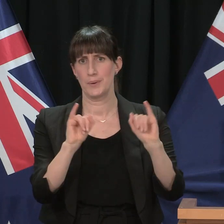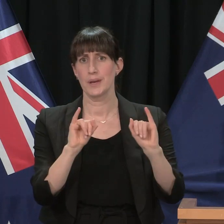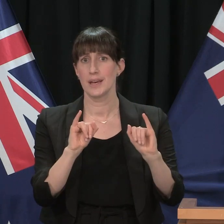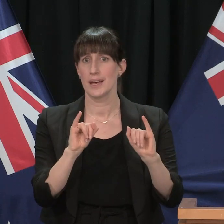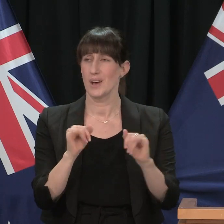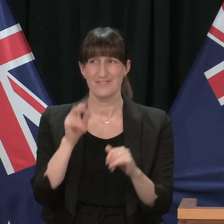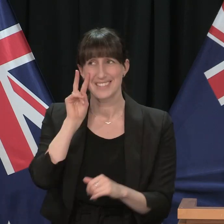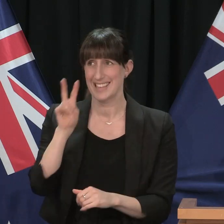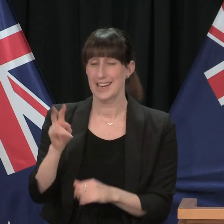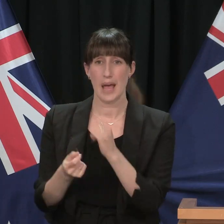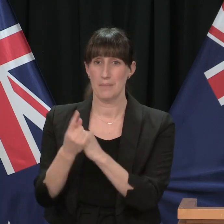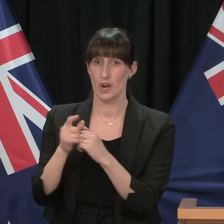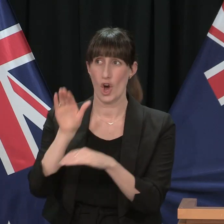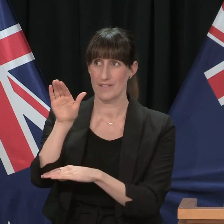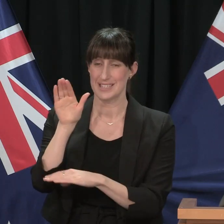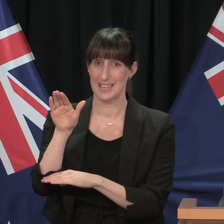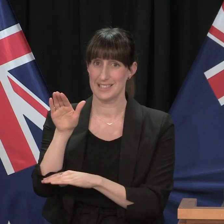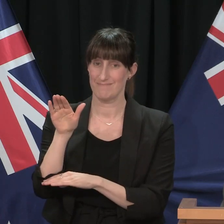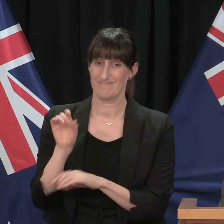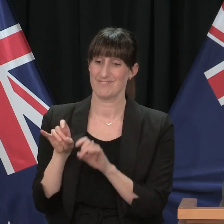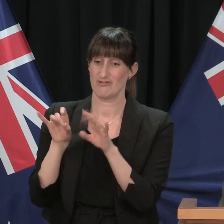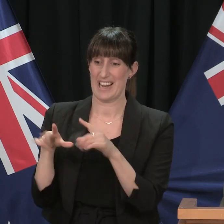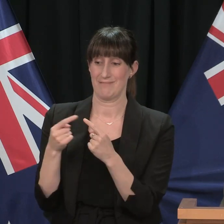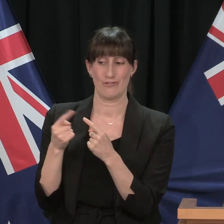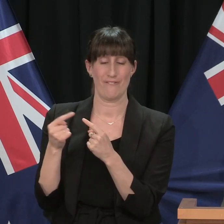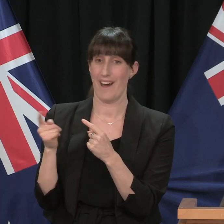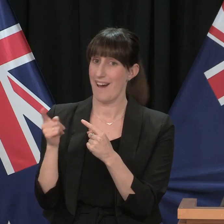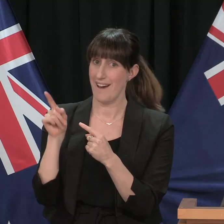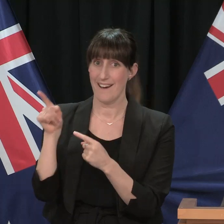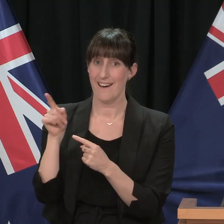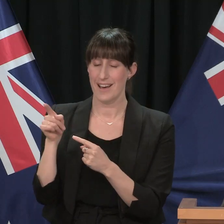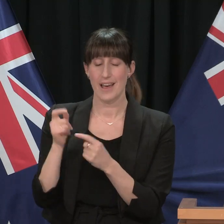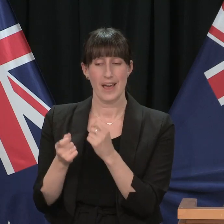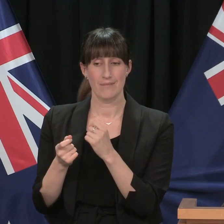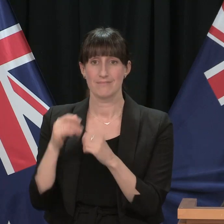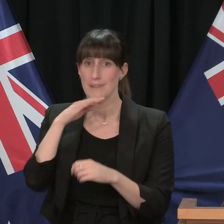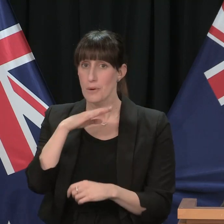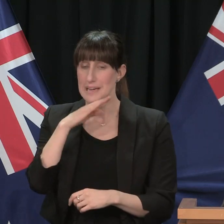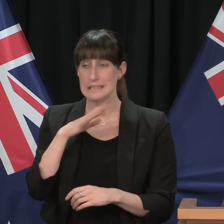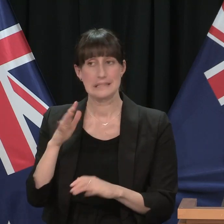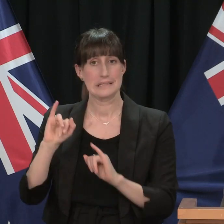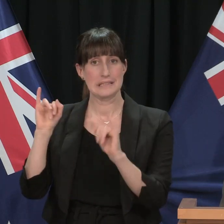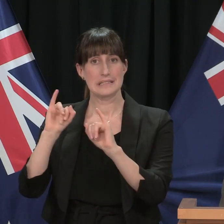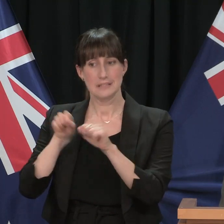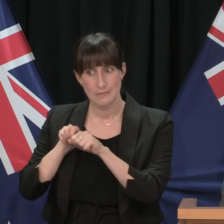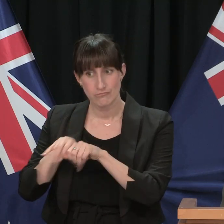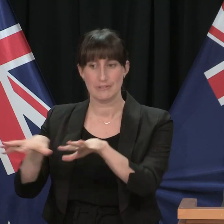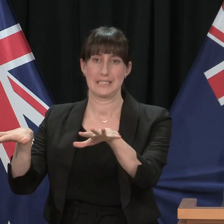are not vigilant and on to it quickly and we have seen this happen overseas, including not